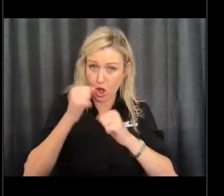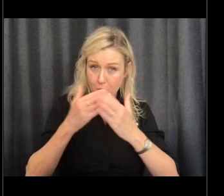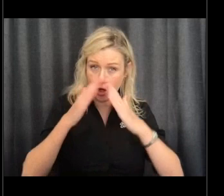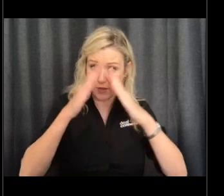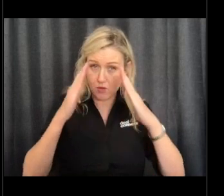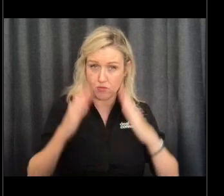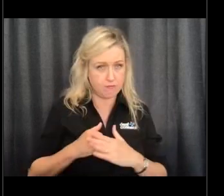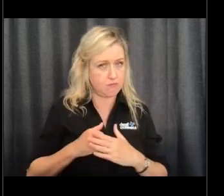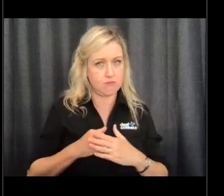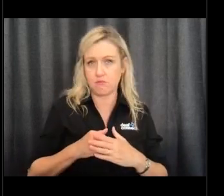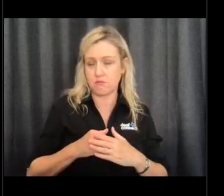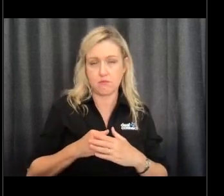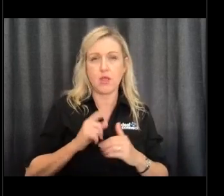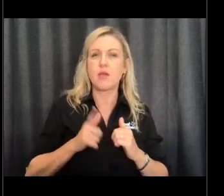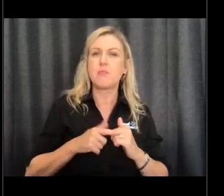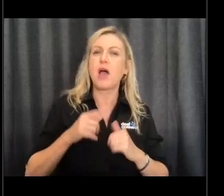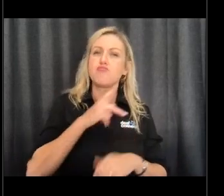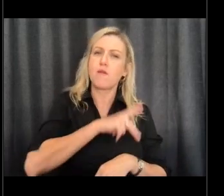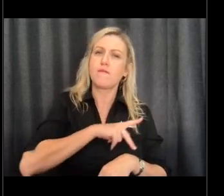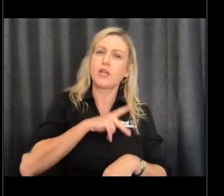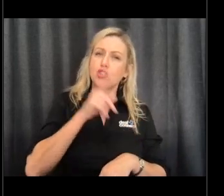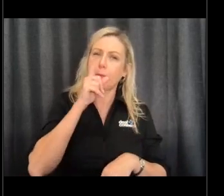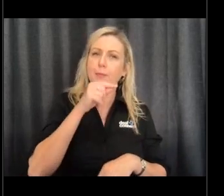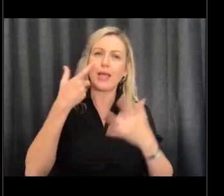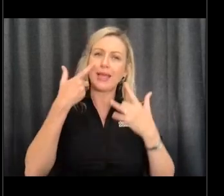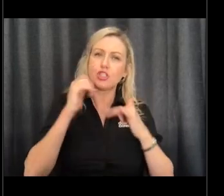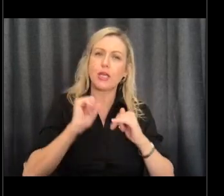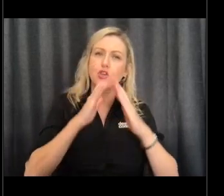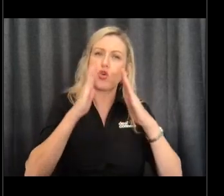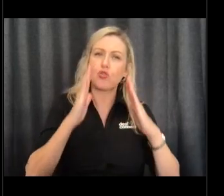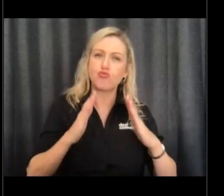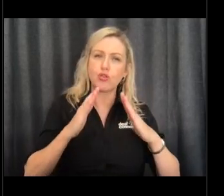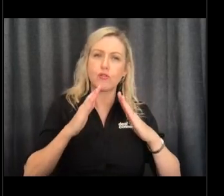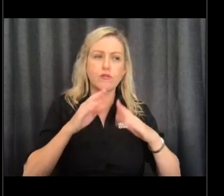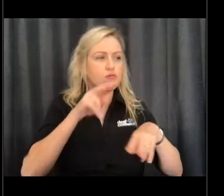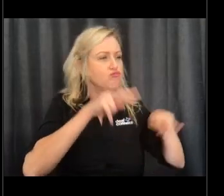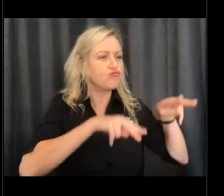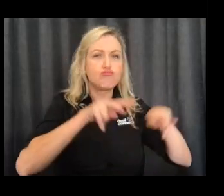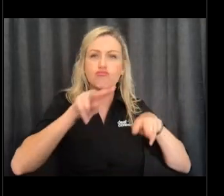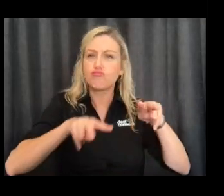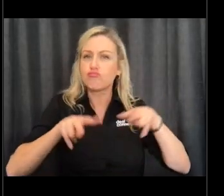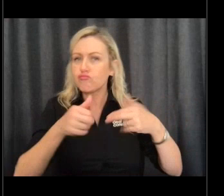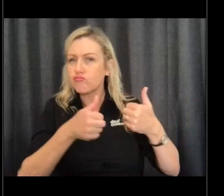are experts who will do that for you and keeping a record of how that's done is important.